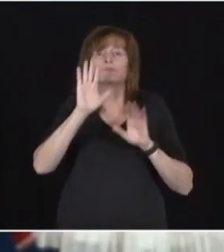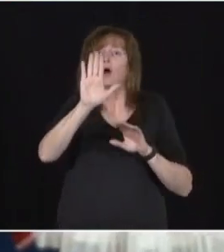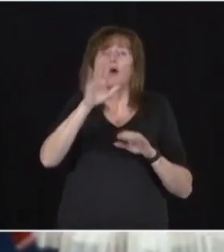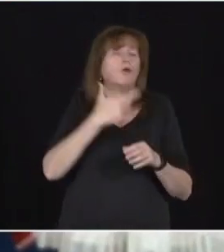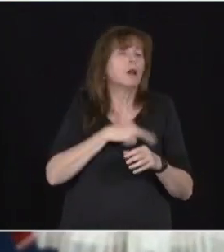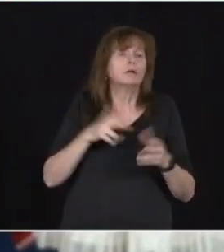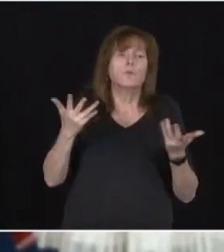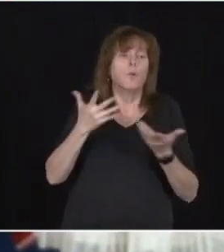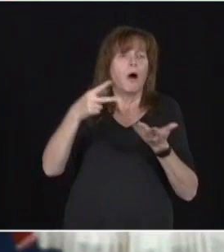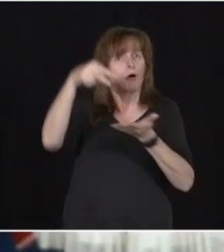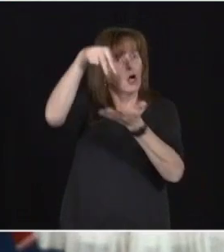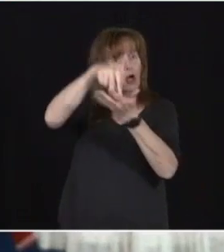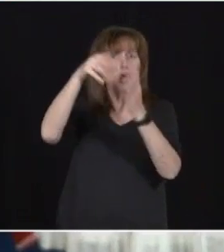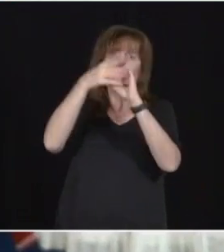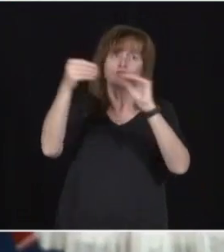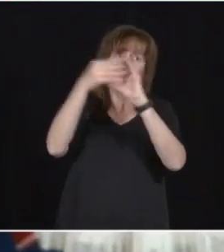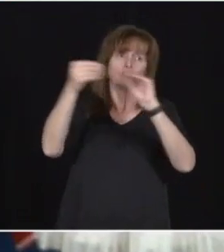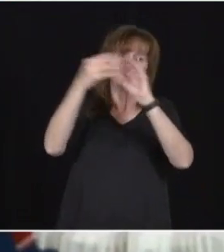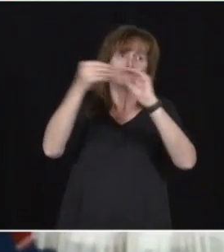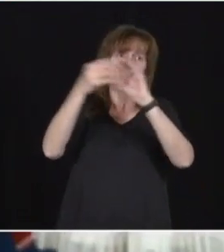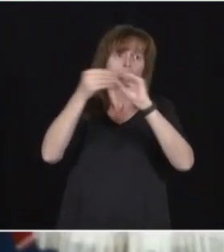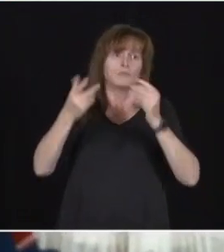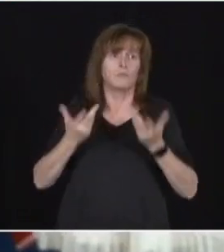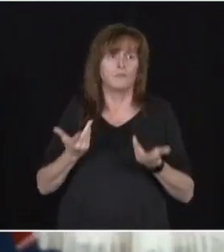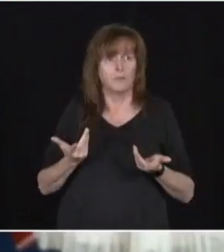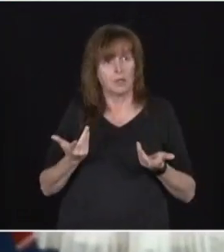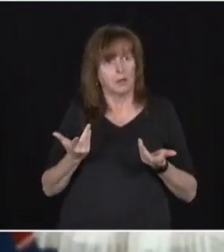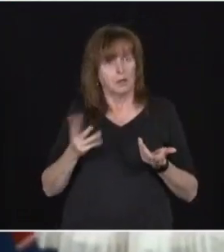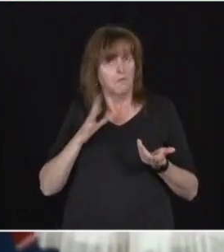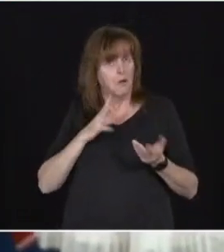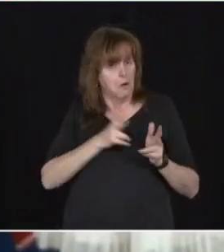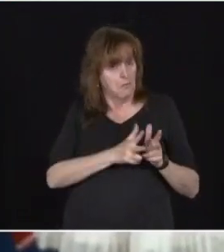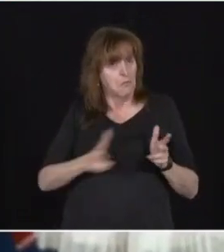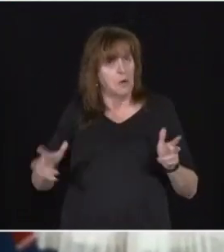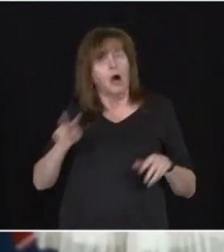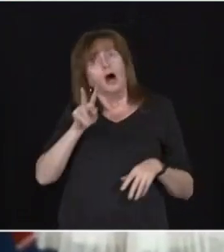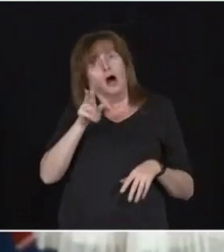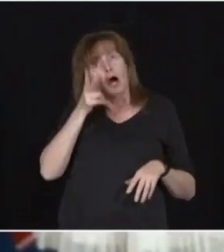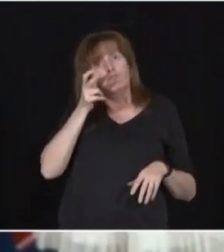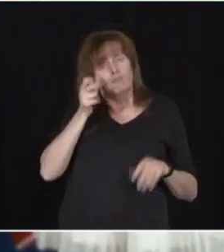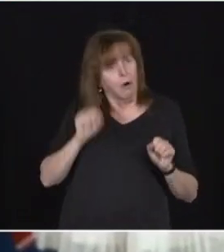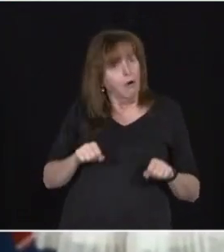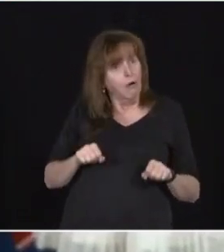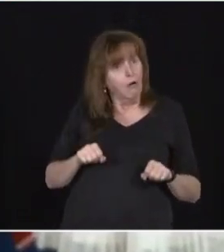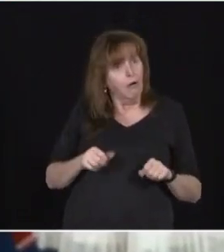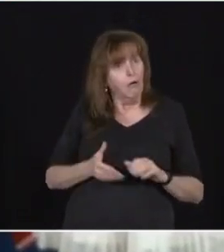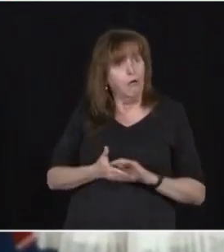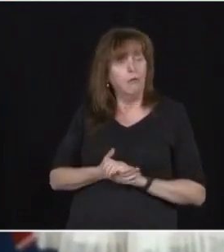I think that should be fine. My other question is about